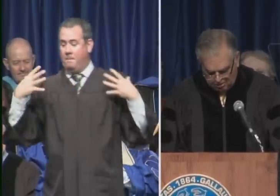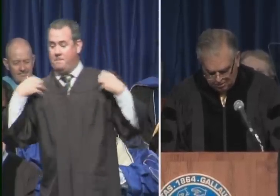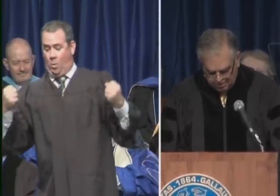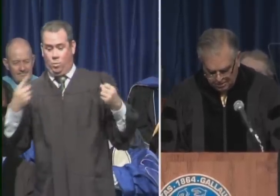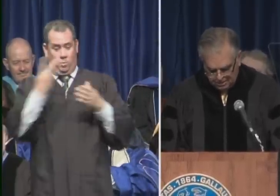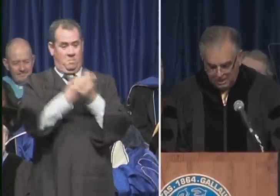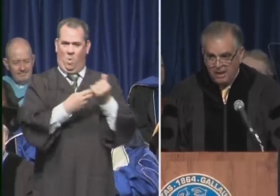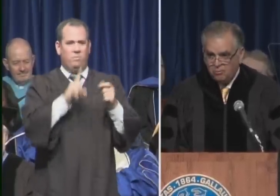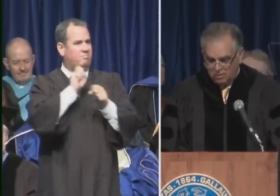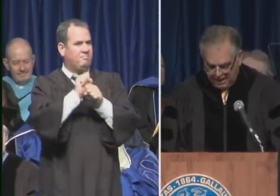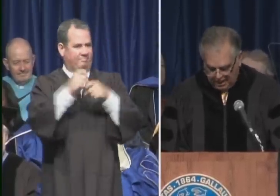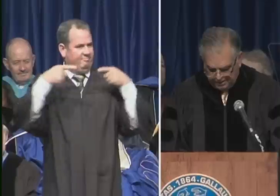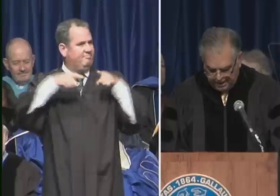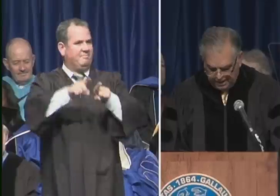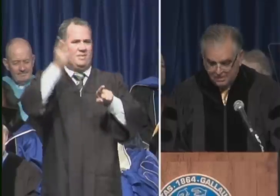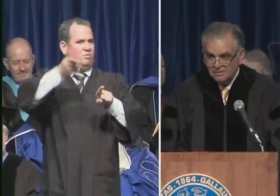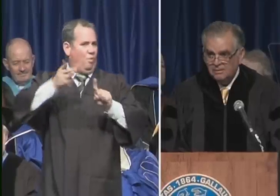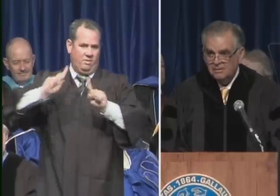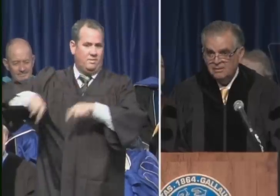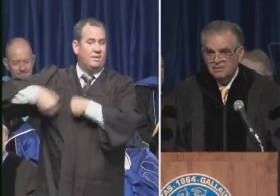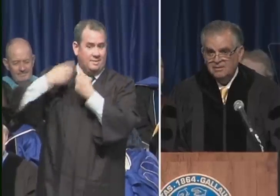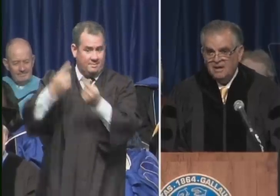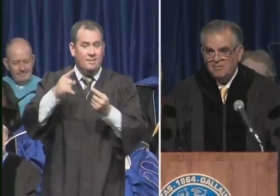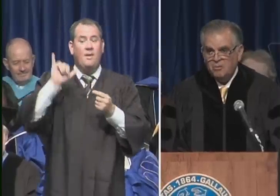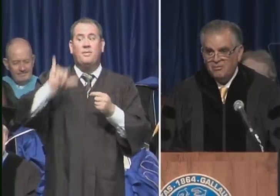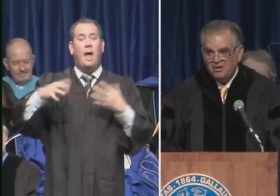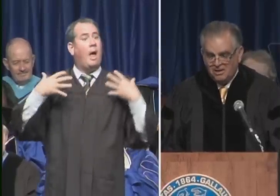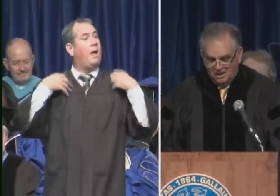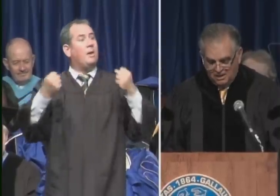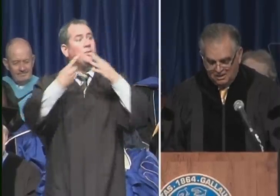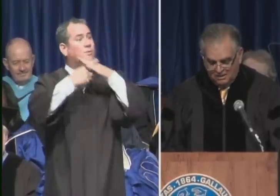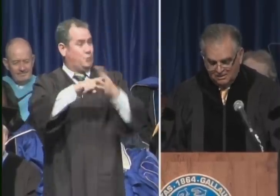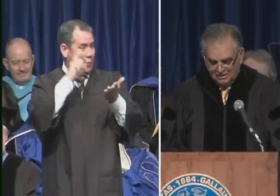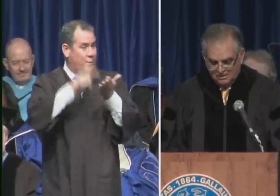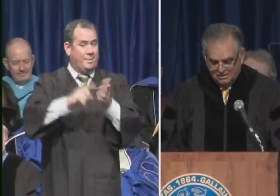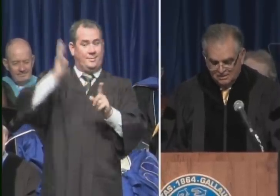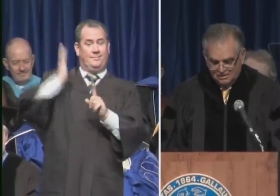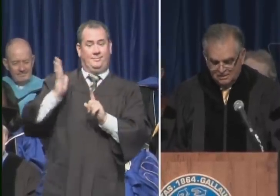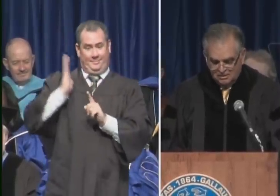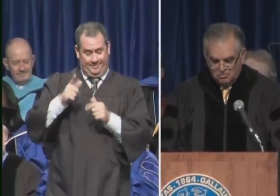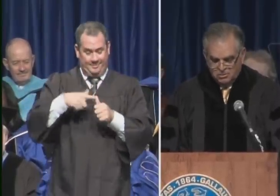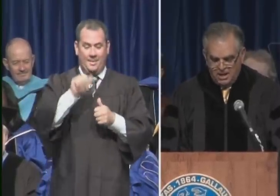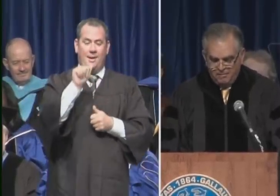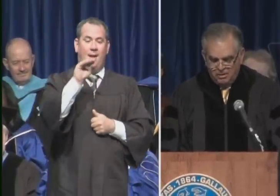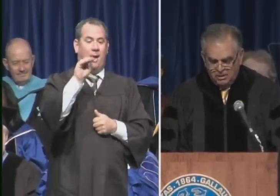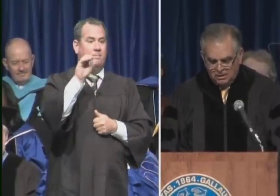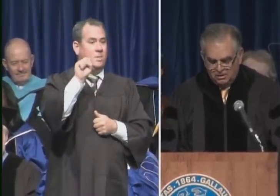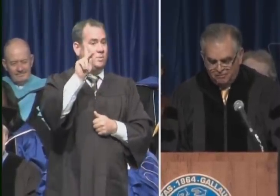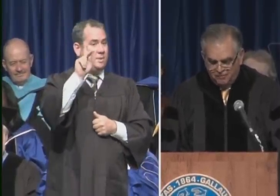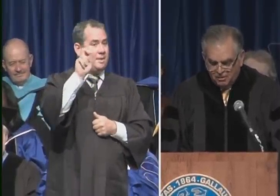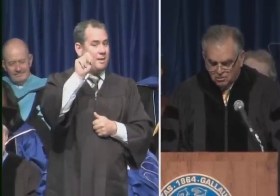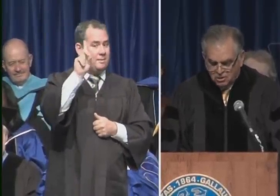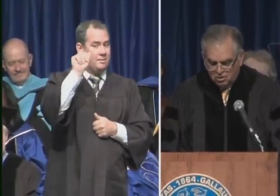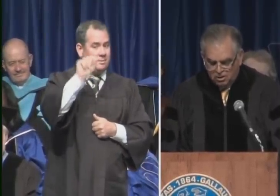Edward Gallaudet, and President Lincoln. It was evident in the fierce courage